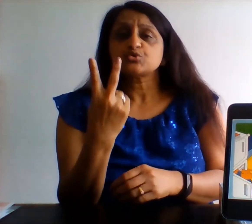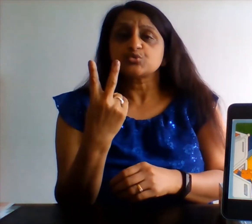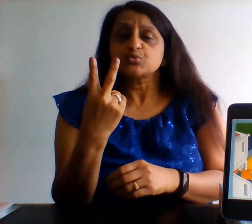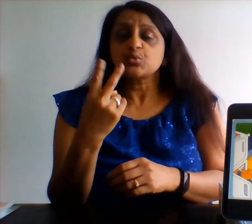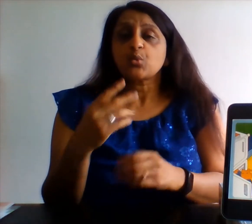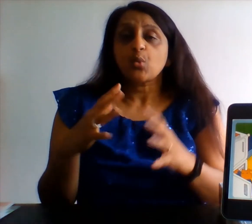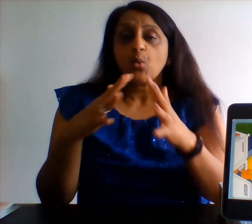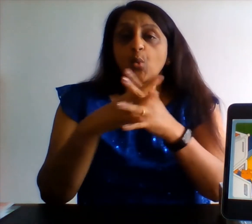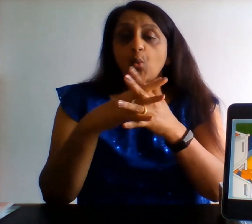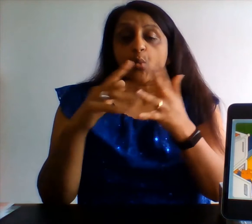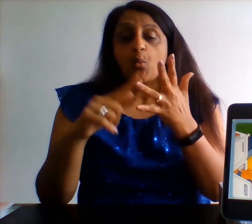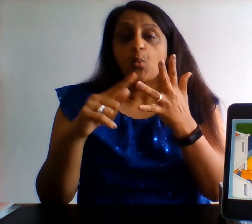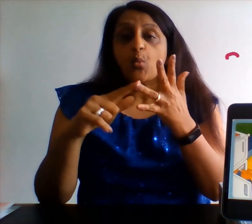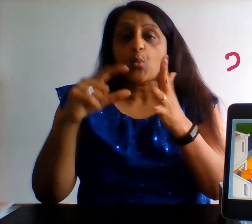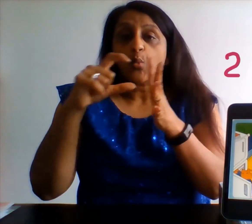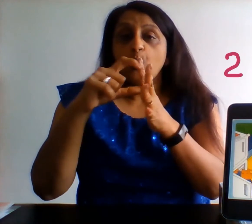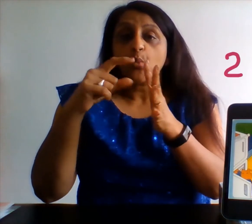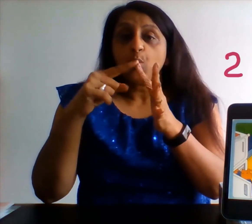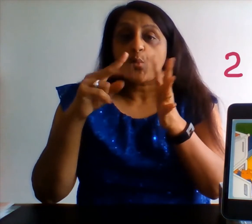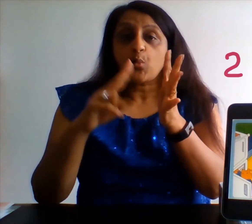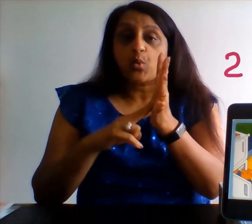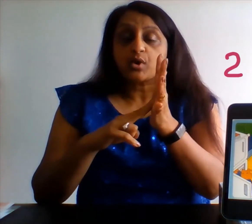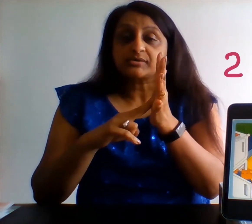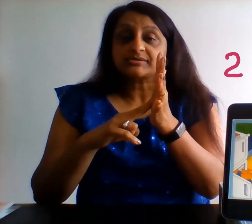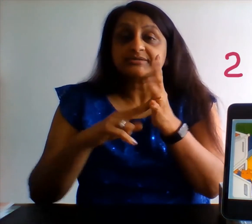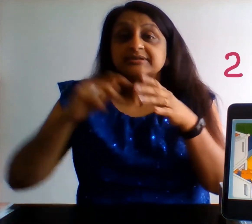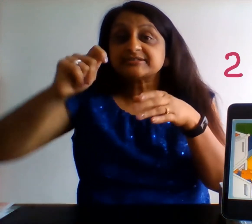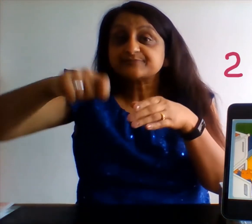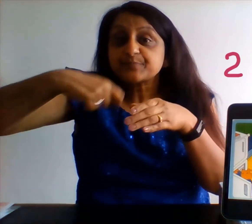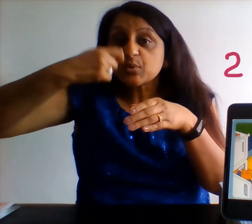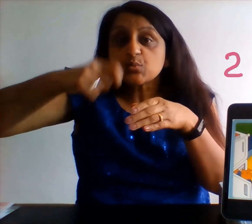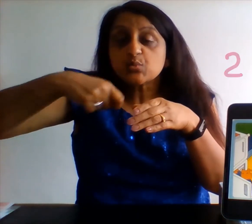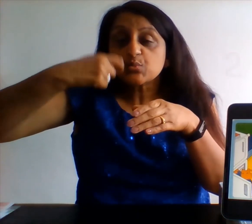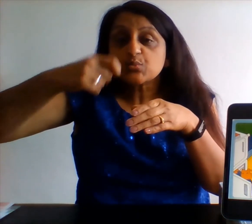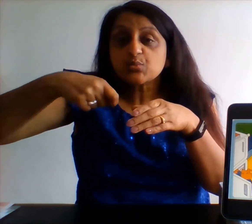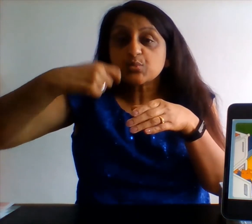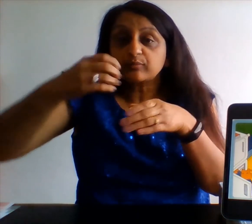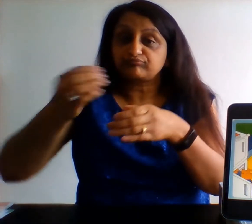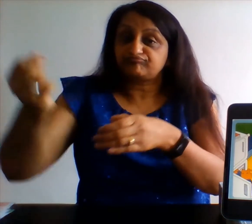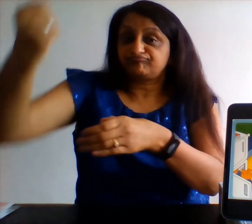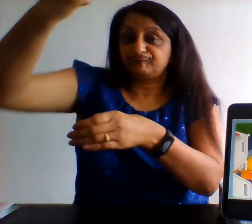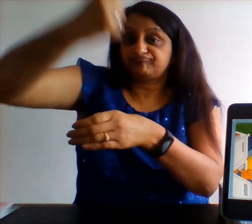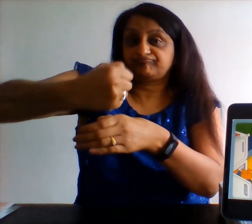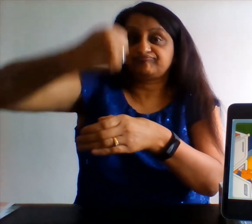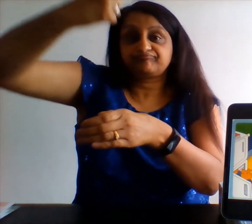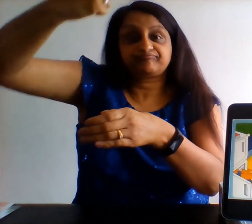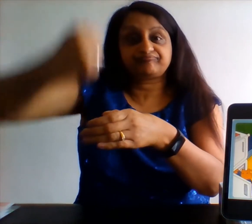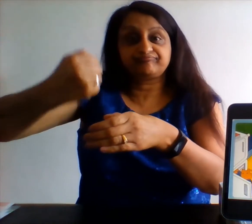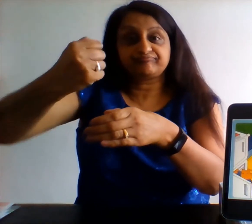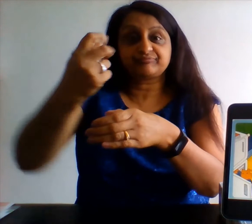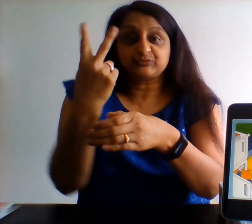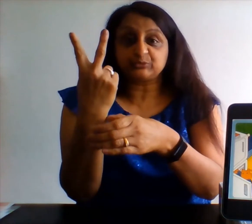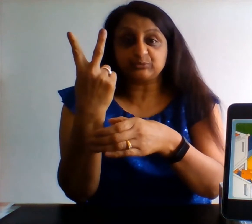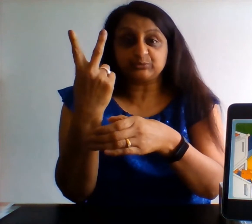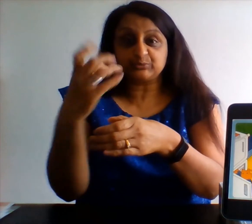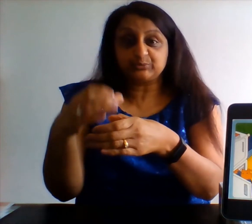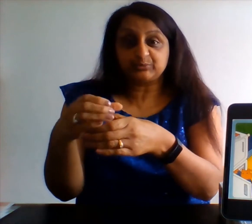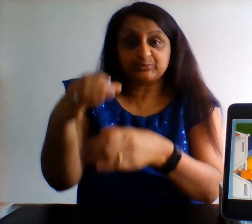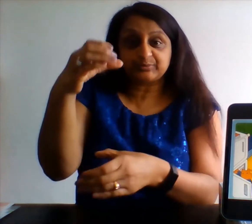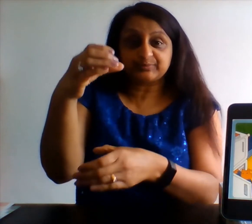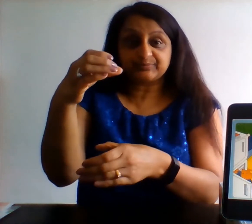Two wooden spoons inside the cup.